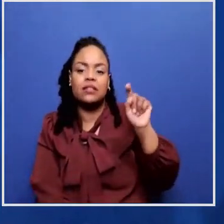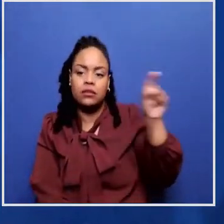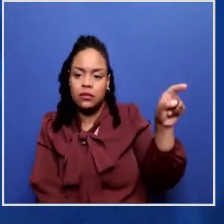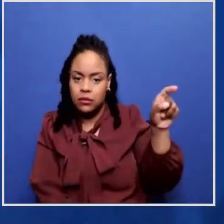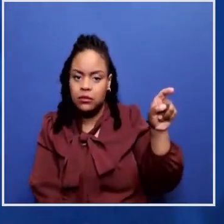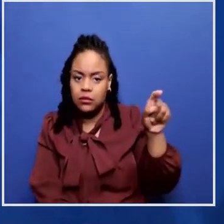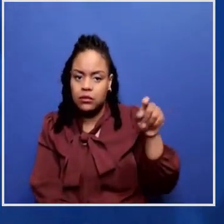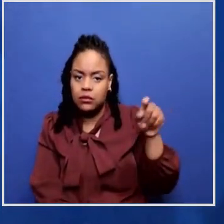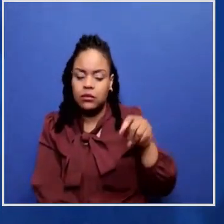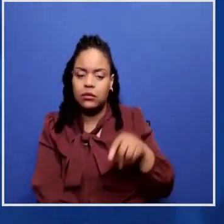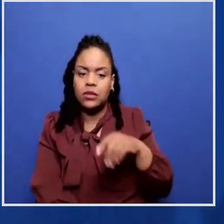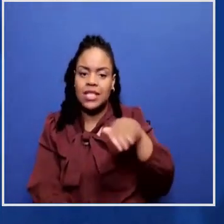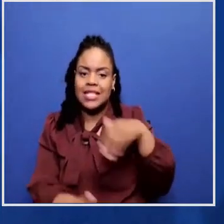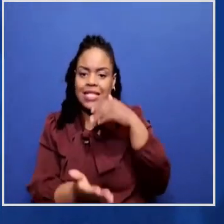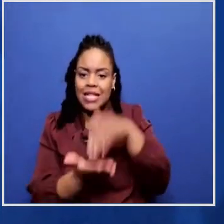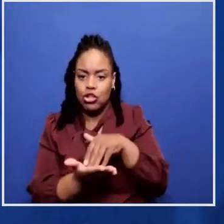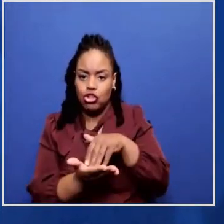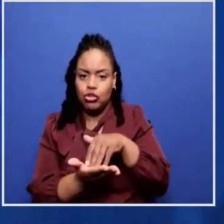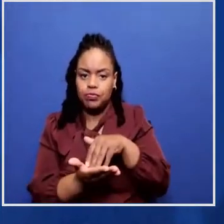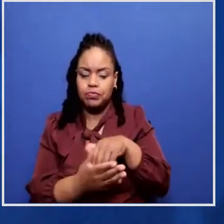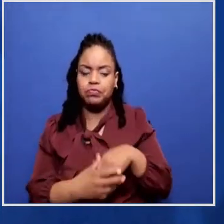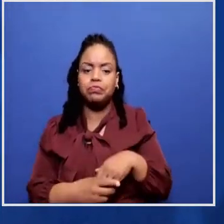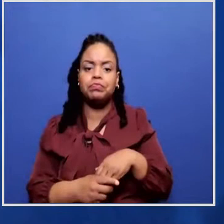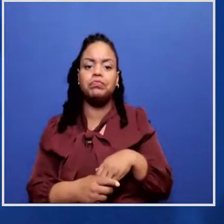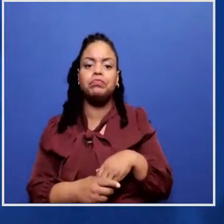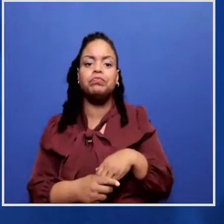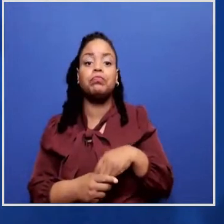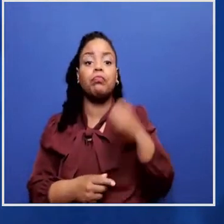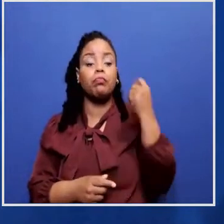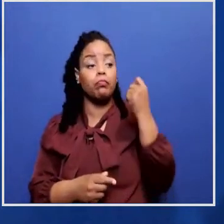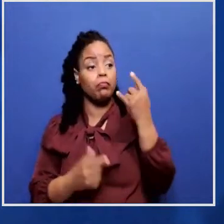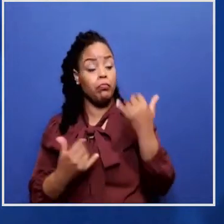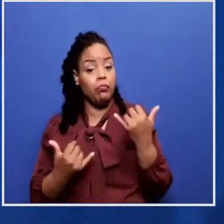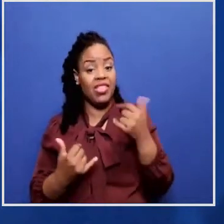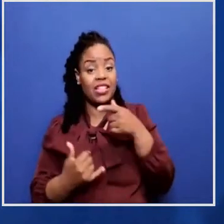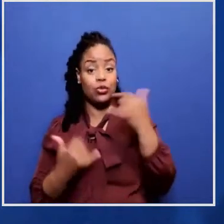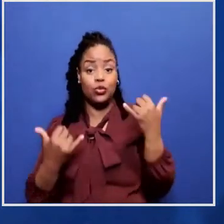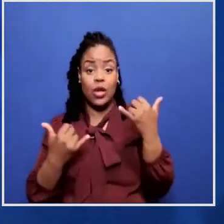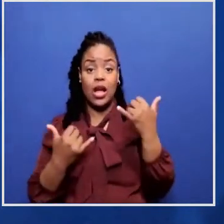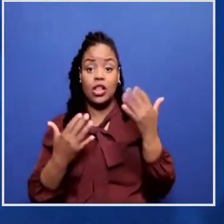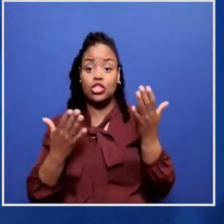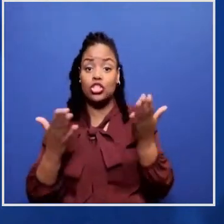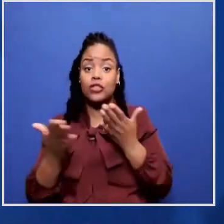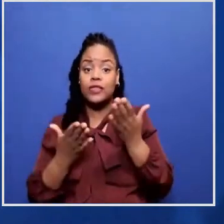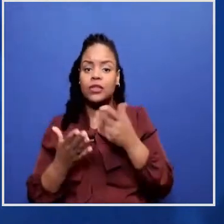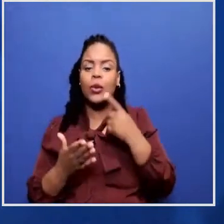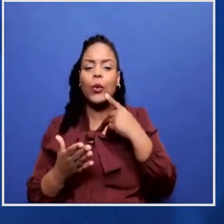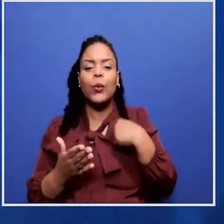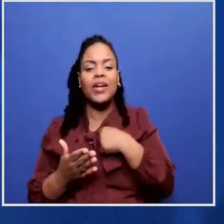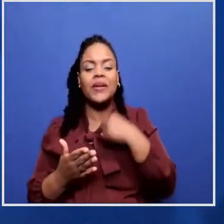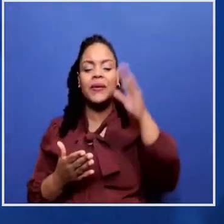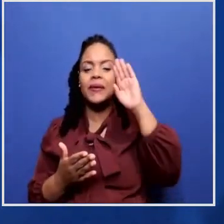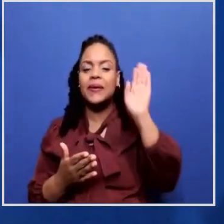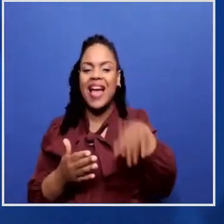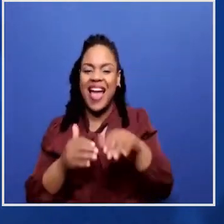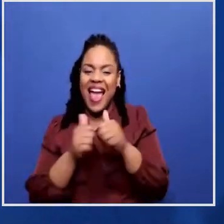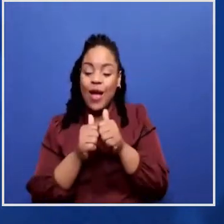WHICH BRINGS US TO TODAY. NATIONAL DAY OF SERVICE.